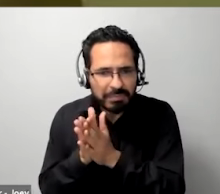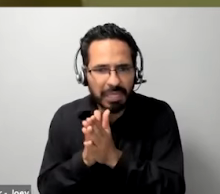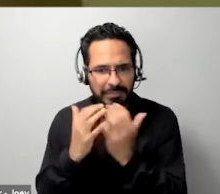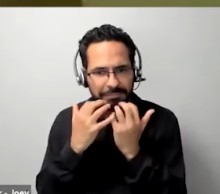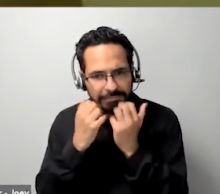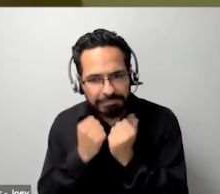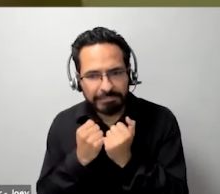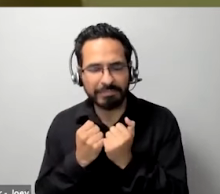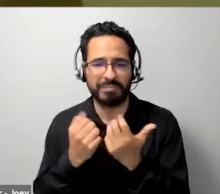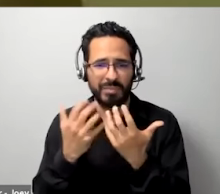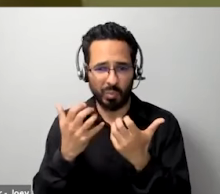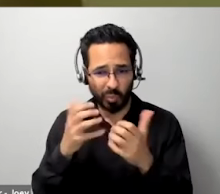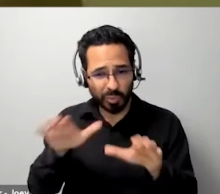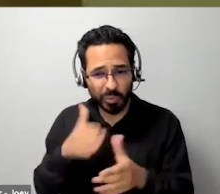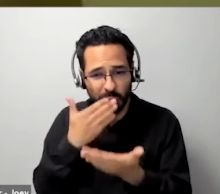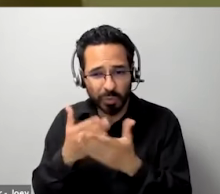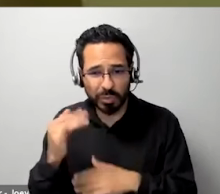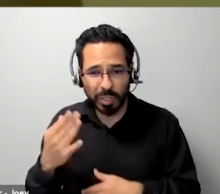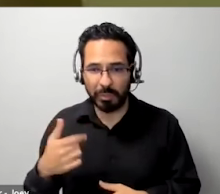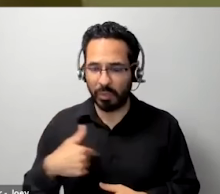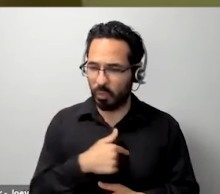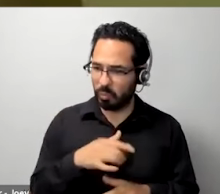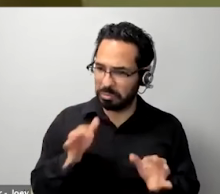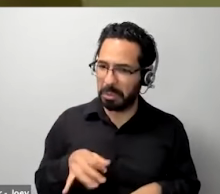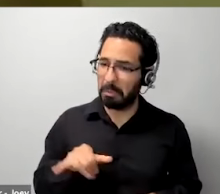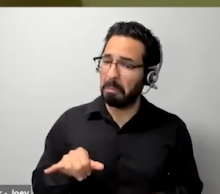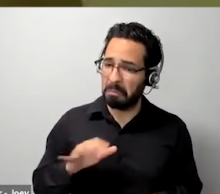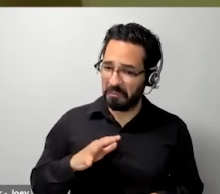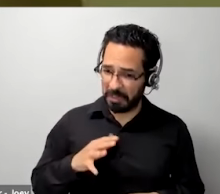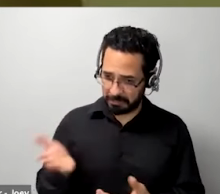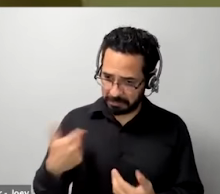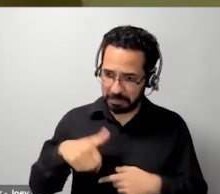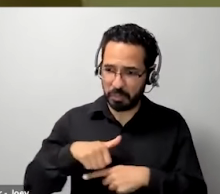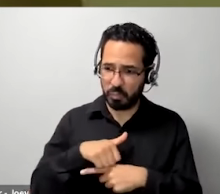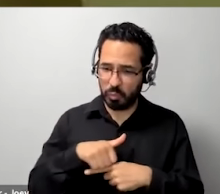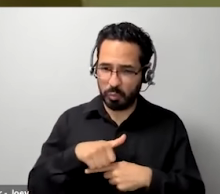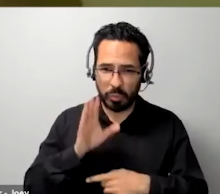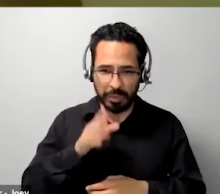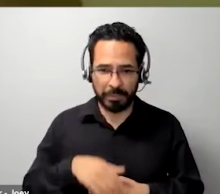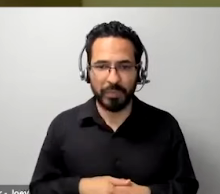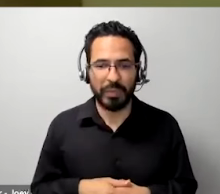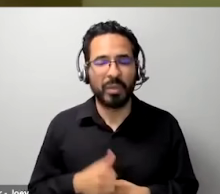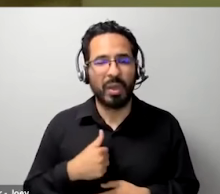They want to do a good job. And we're like, "You know what, we'll train you." So I've seen it all different ways.